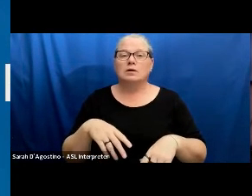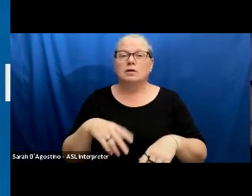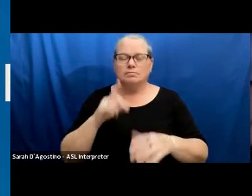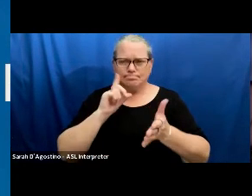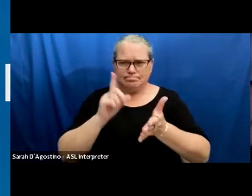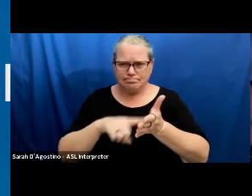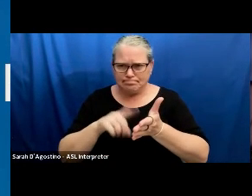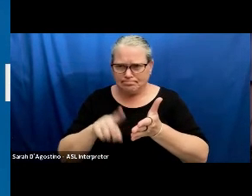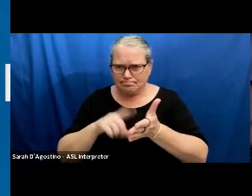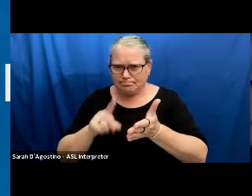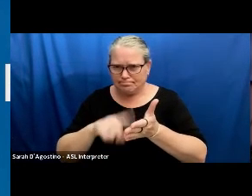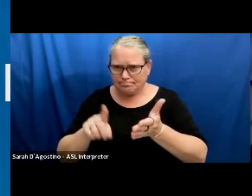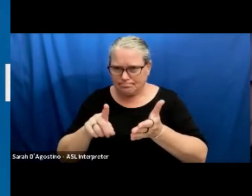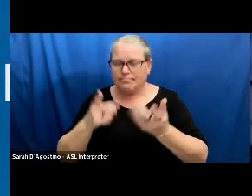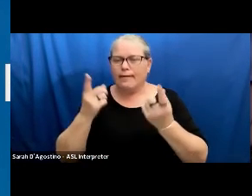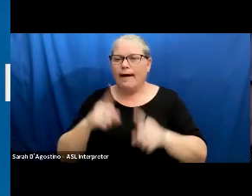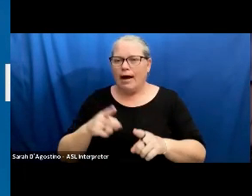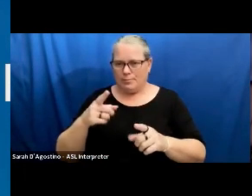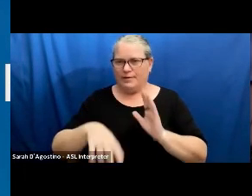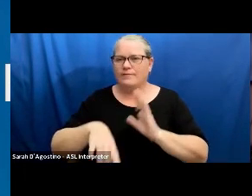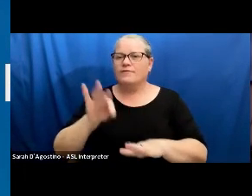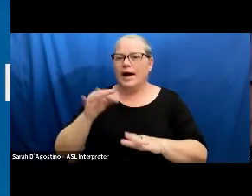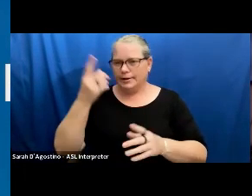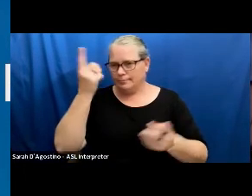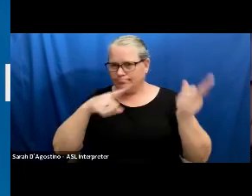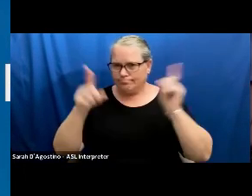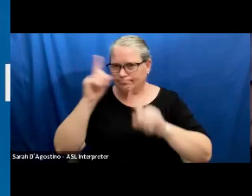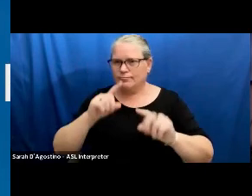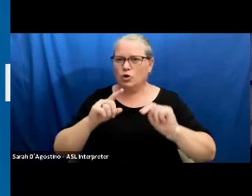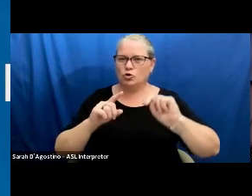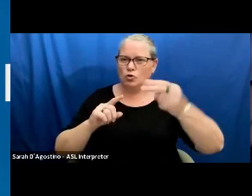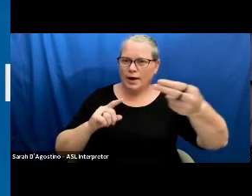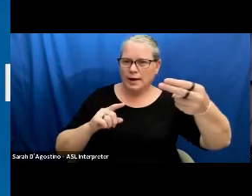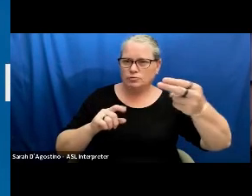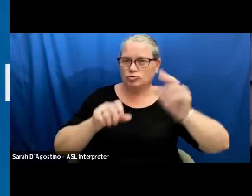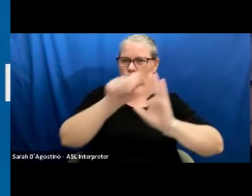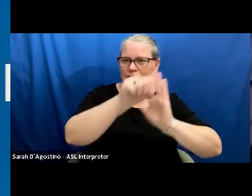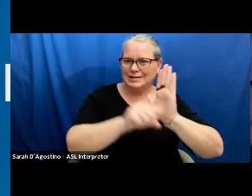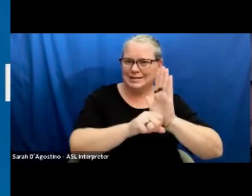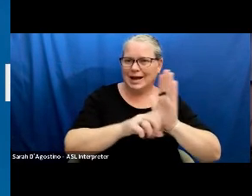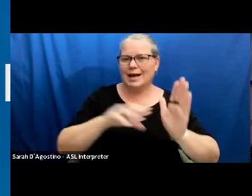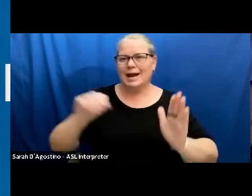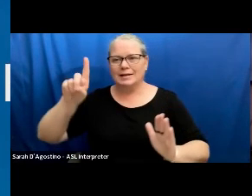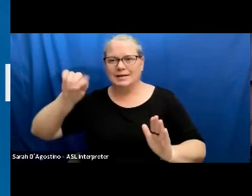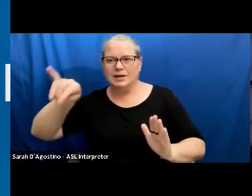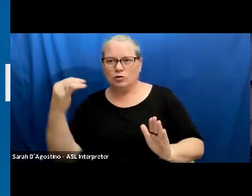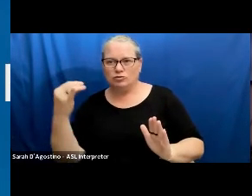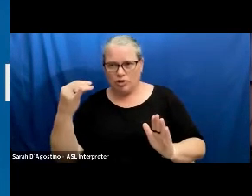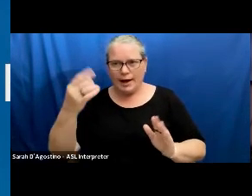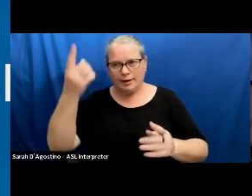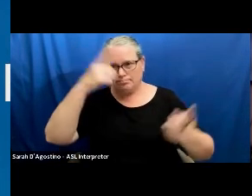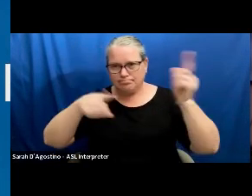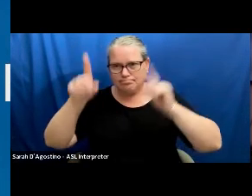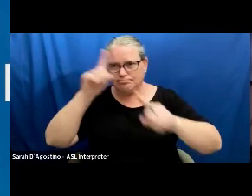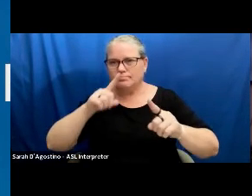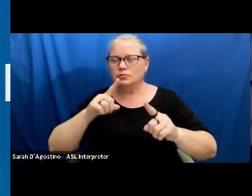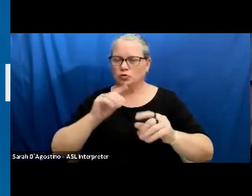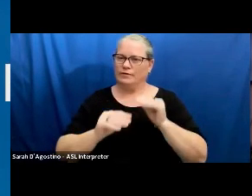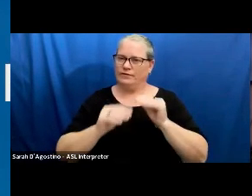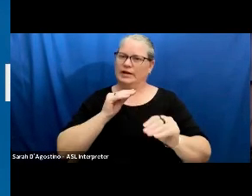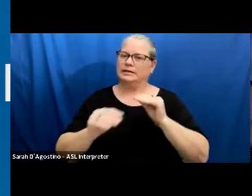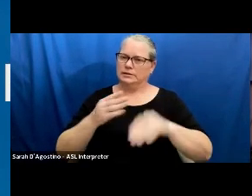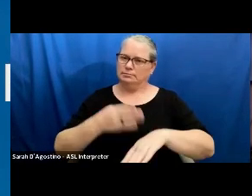agreed to fix accessibility barriers for voters with disabilities in new hampshire could you go